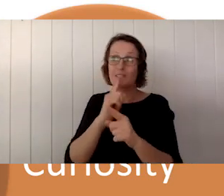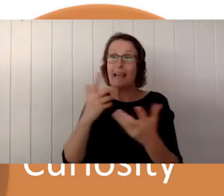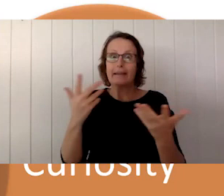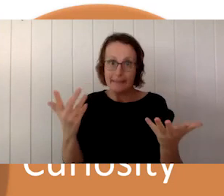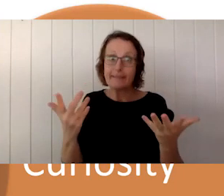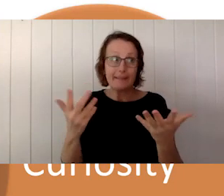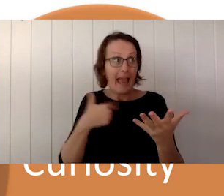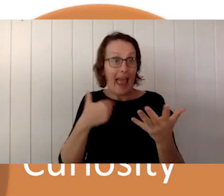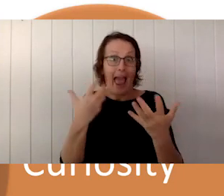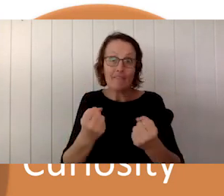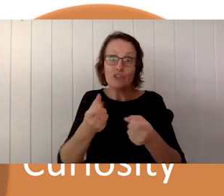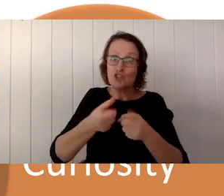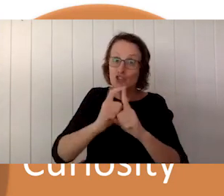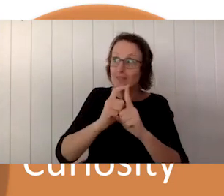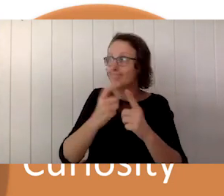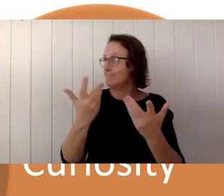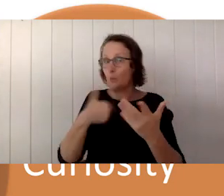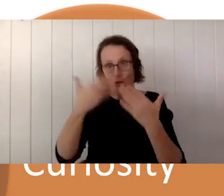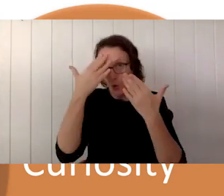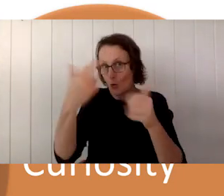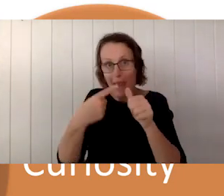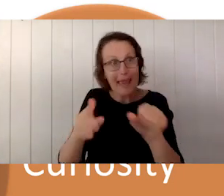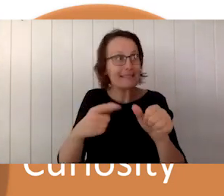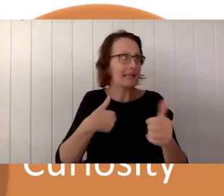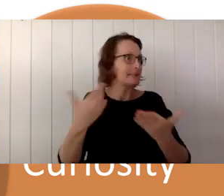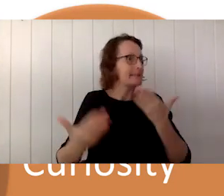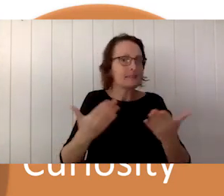don't know what the answers are going to be." But then, opening up